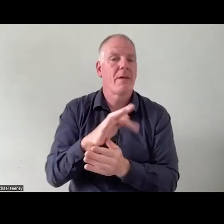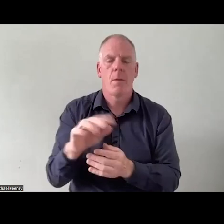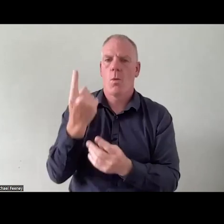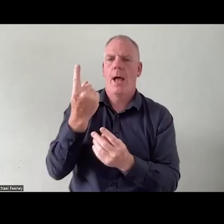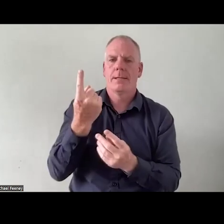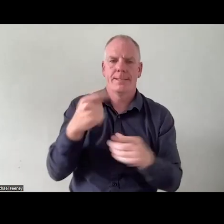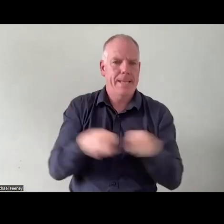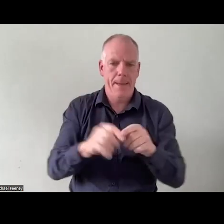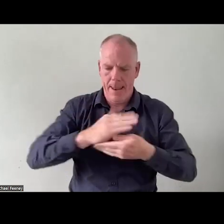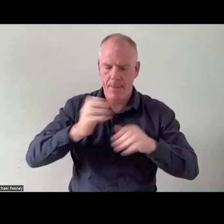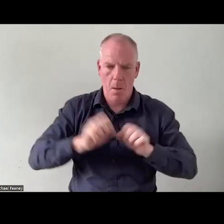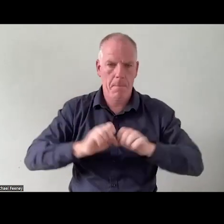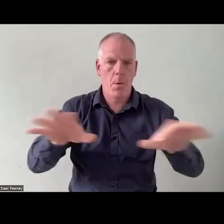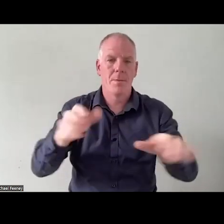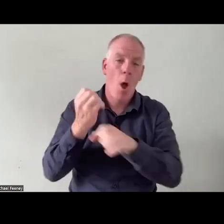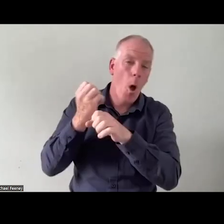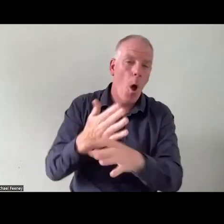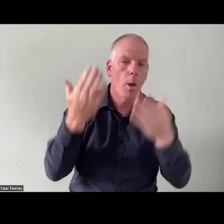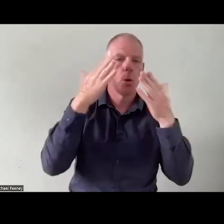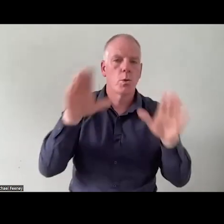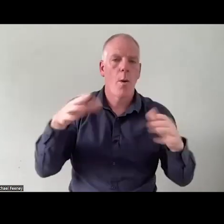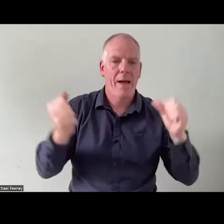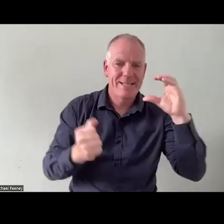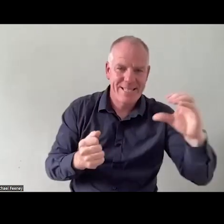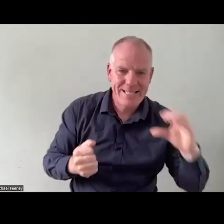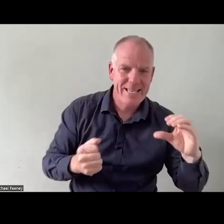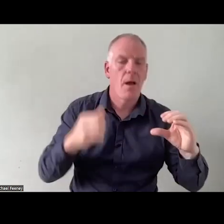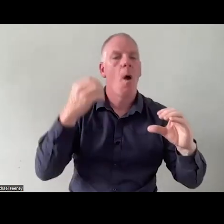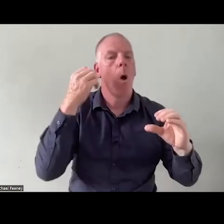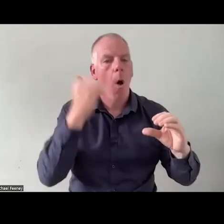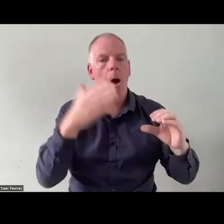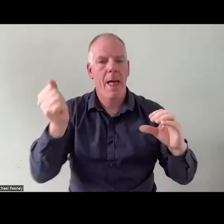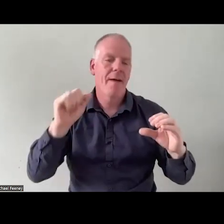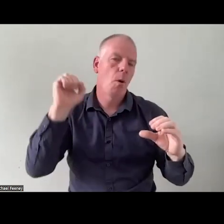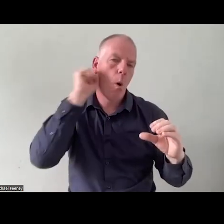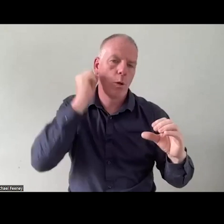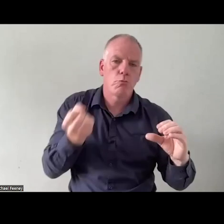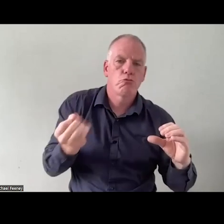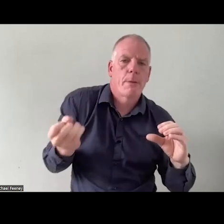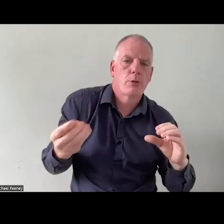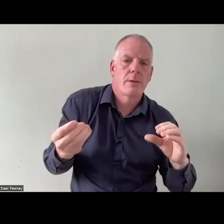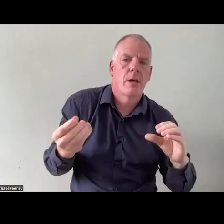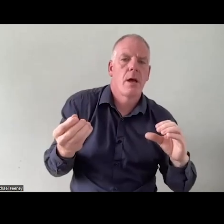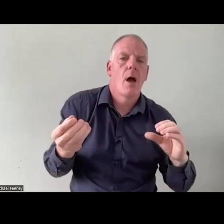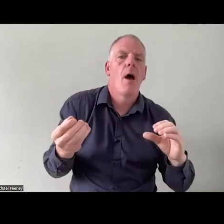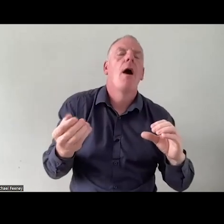so that every show was captioned and every show had audio description from one operator,